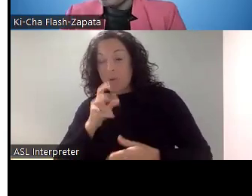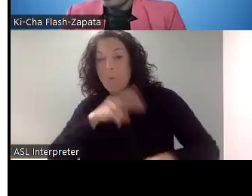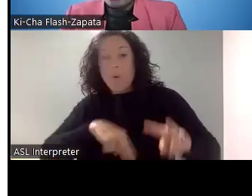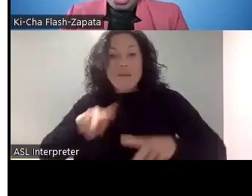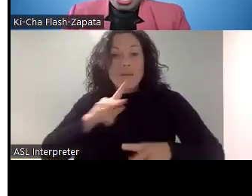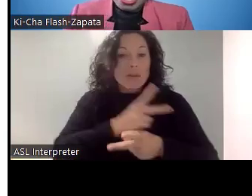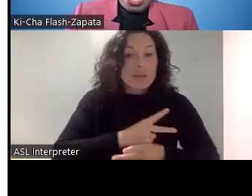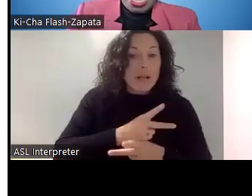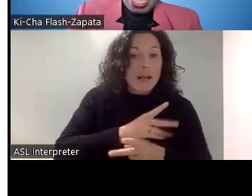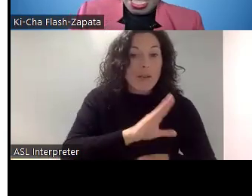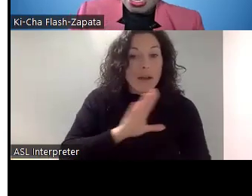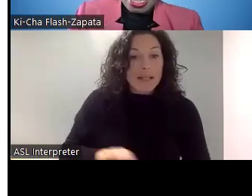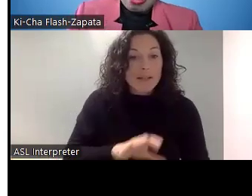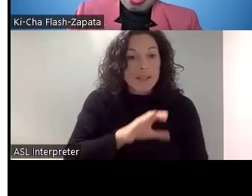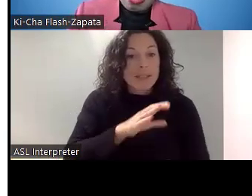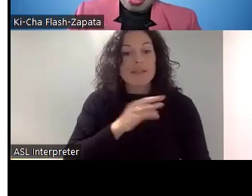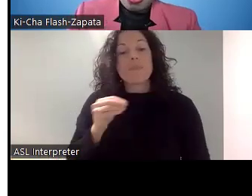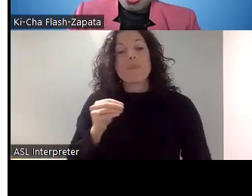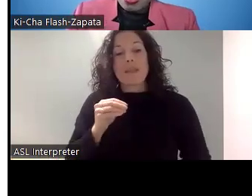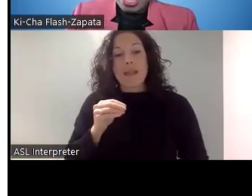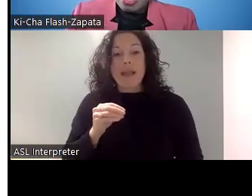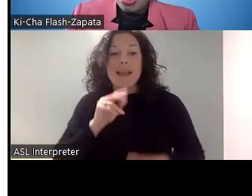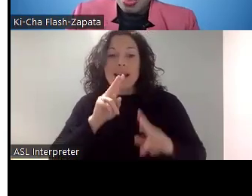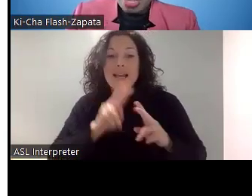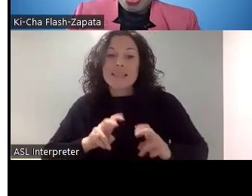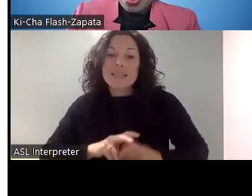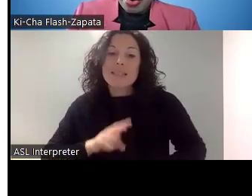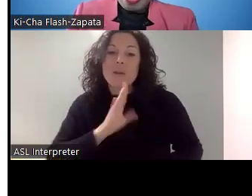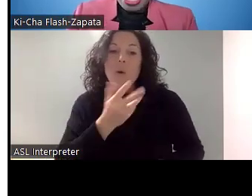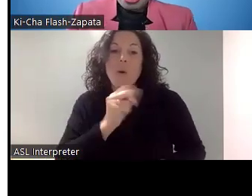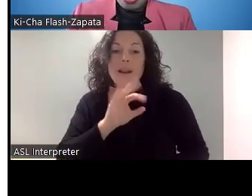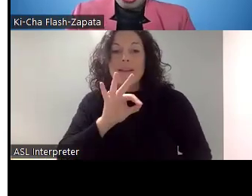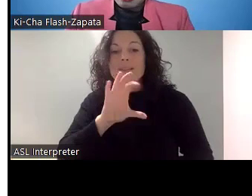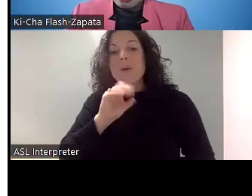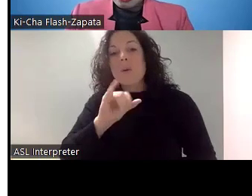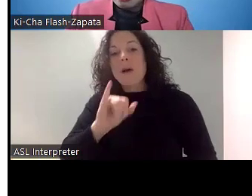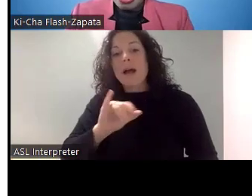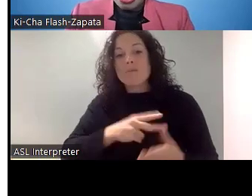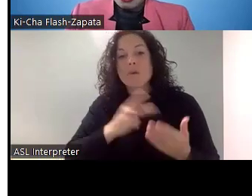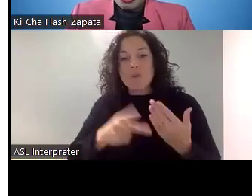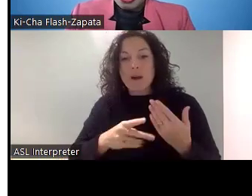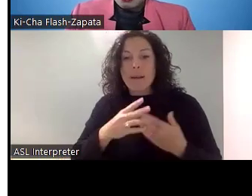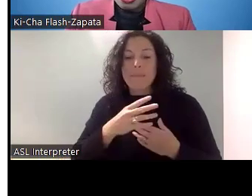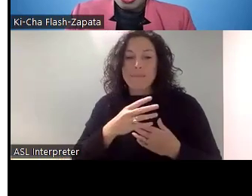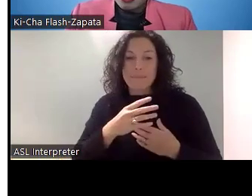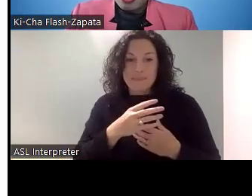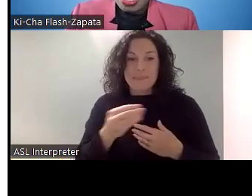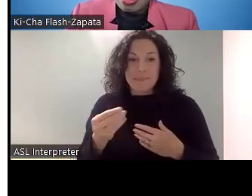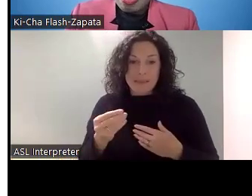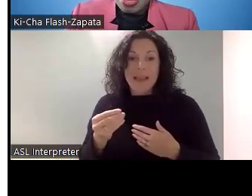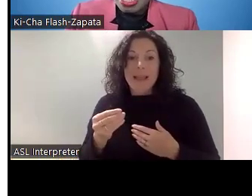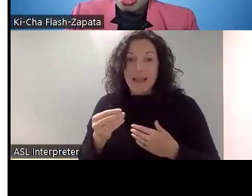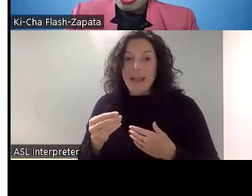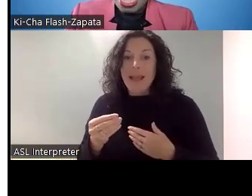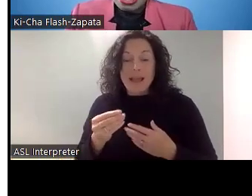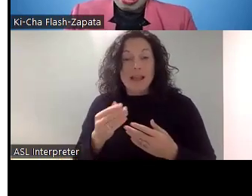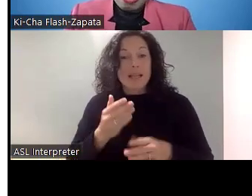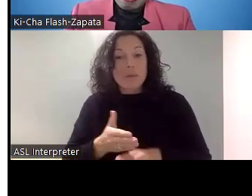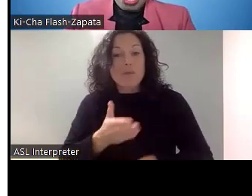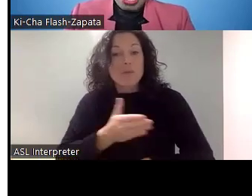to Person A; and assessing its own FCOI program and policies in order to improve its ability to identify